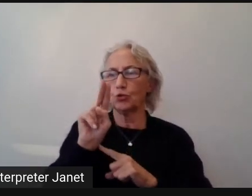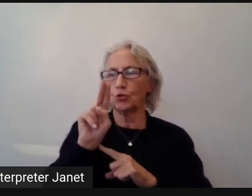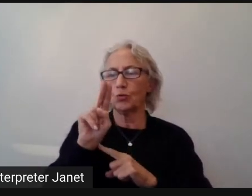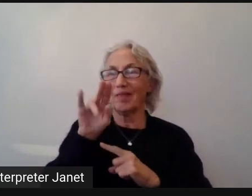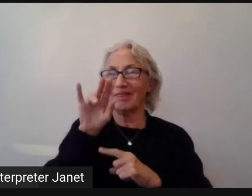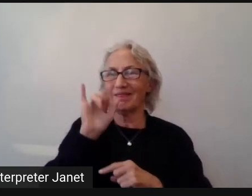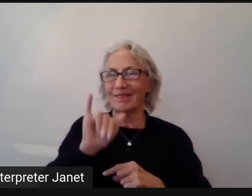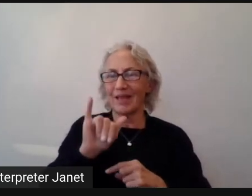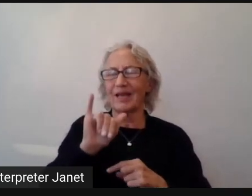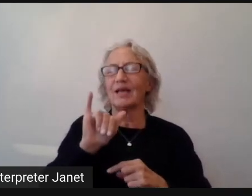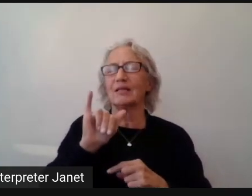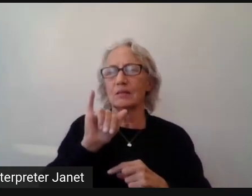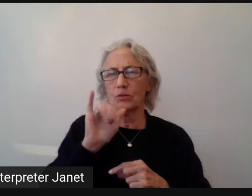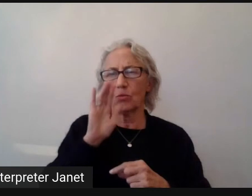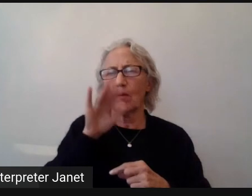and I think it's everything we need.